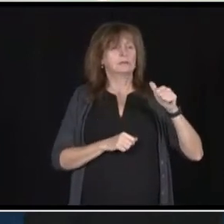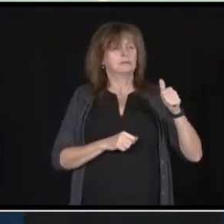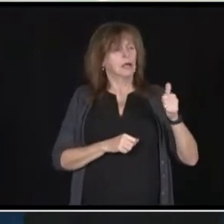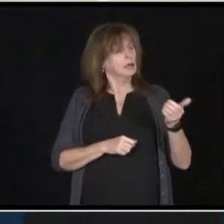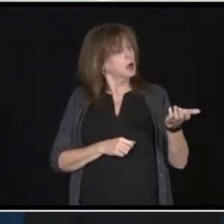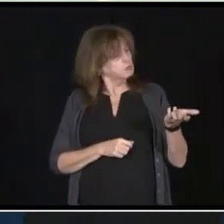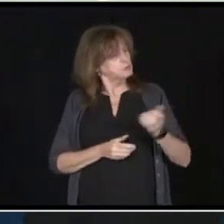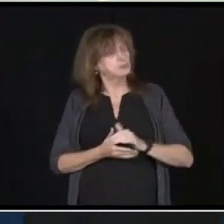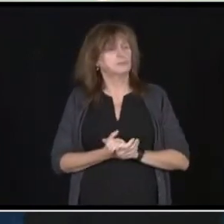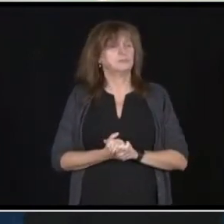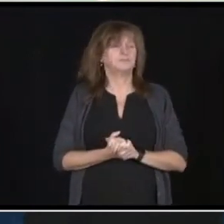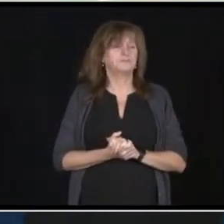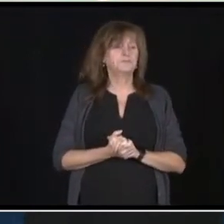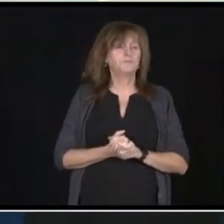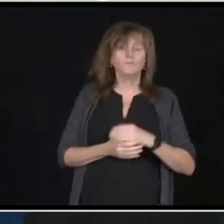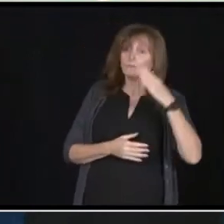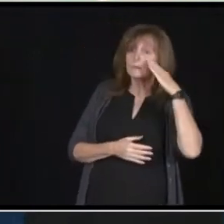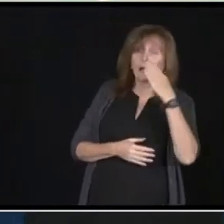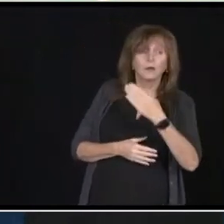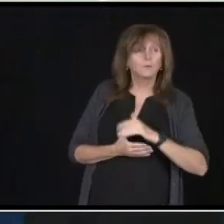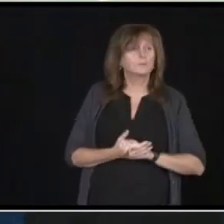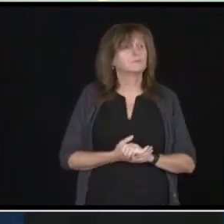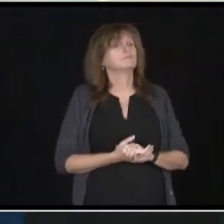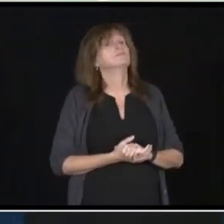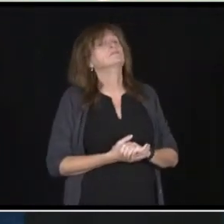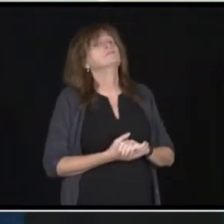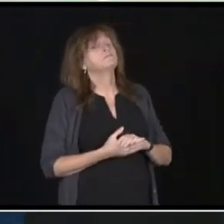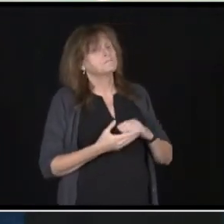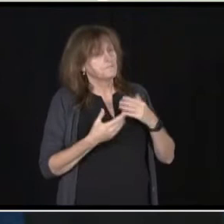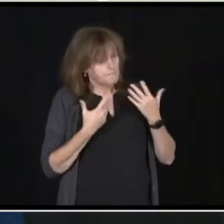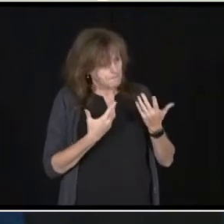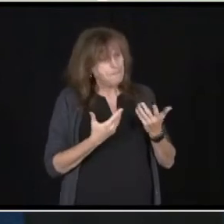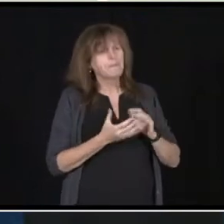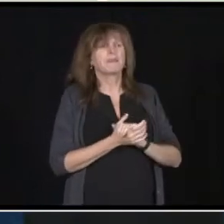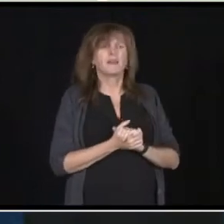Thank you for taking my question. We are hearing more about